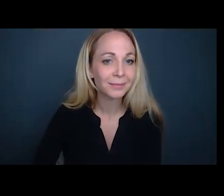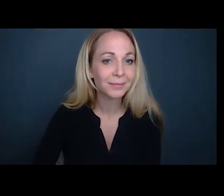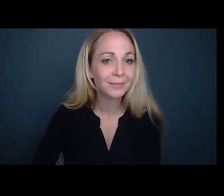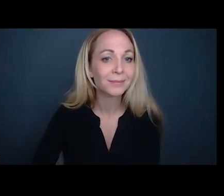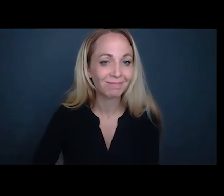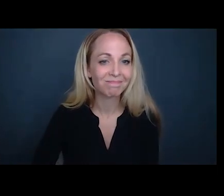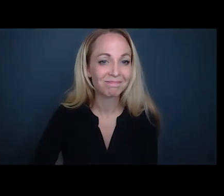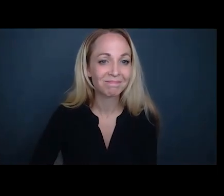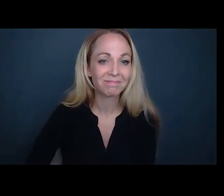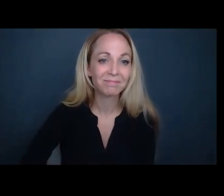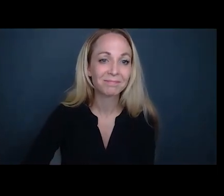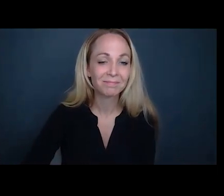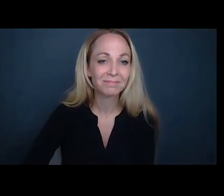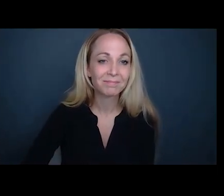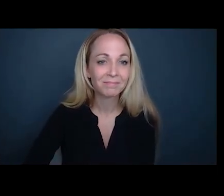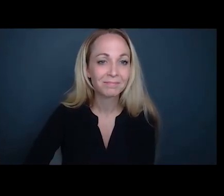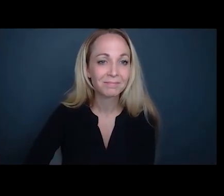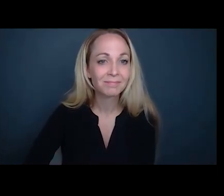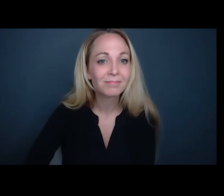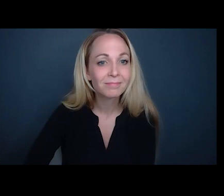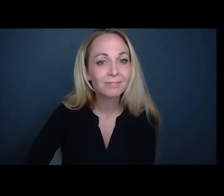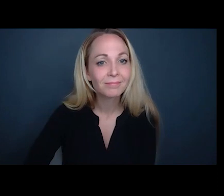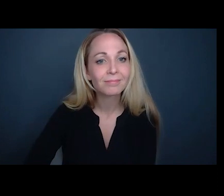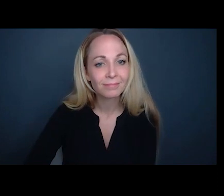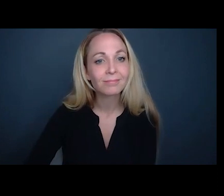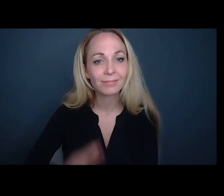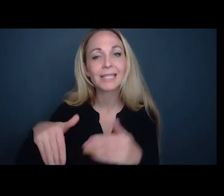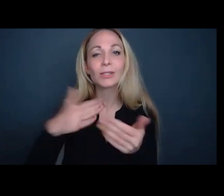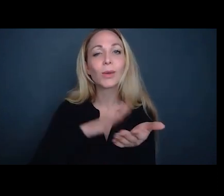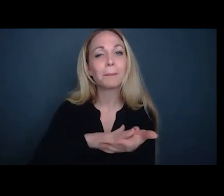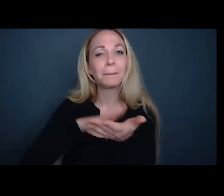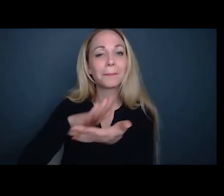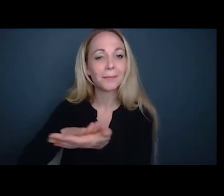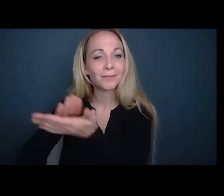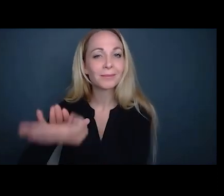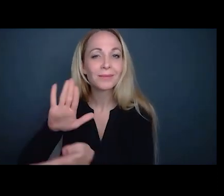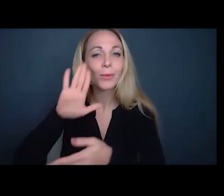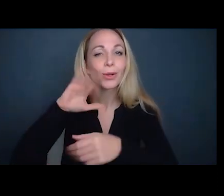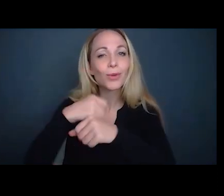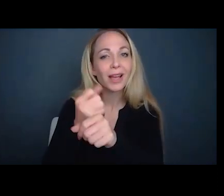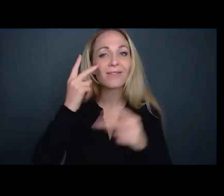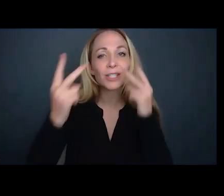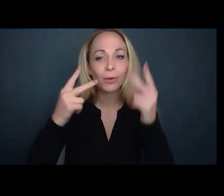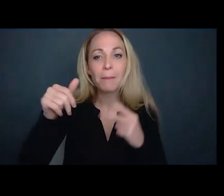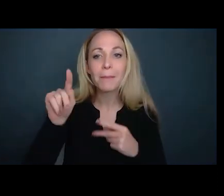Next slide. The next is Rhythm, which creates visual patterns along sidewalk edges.